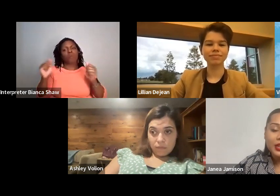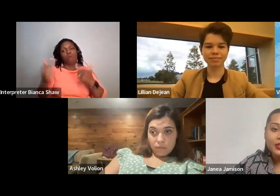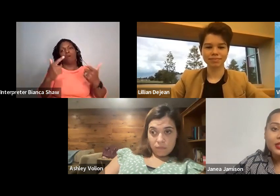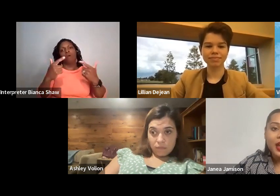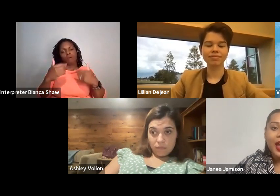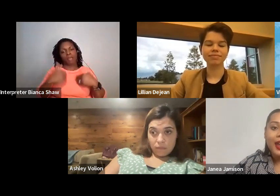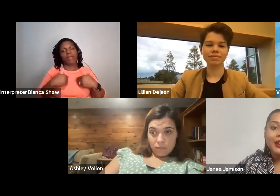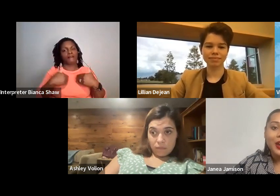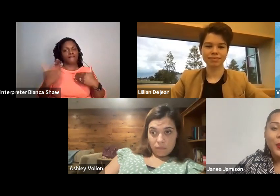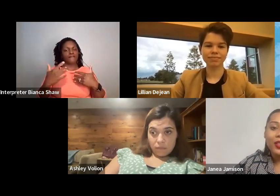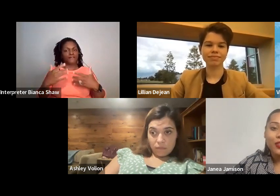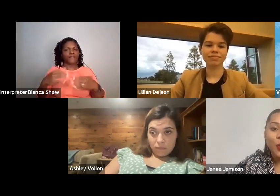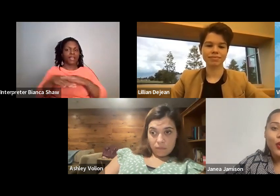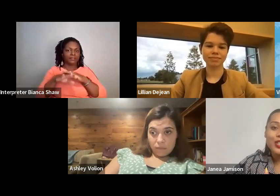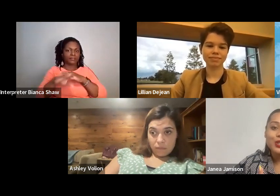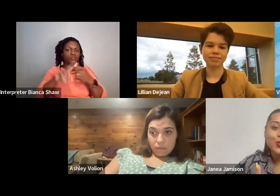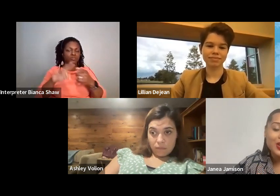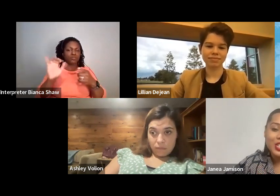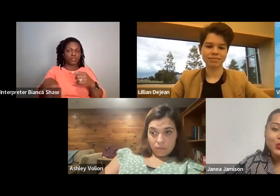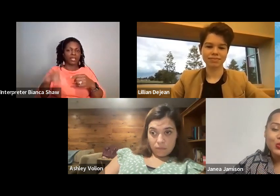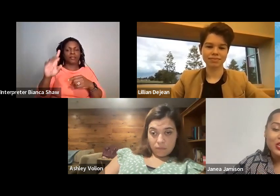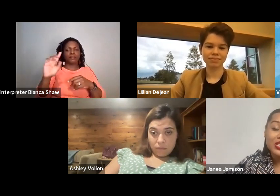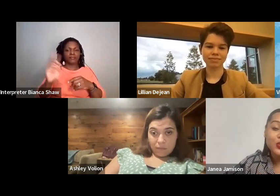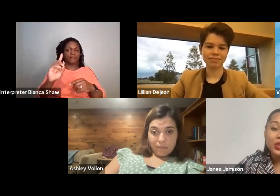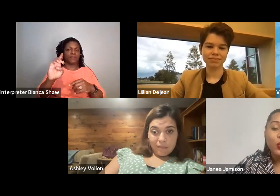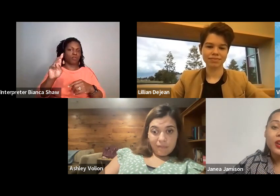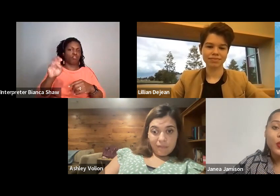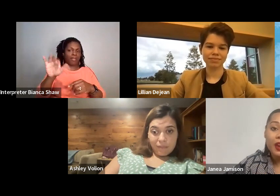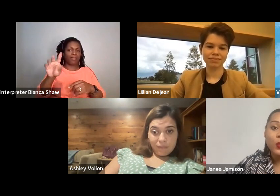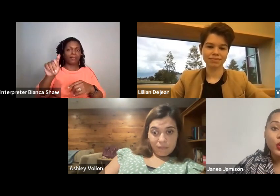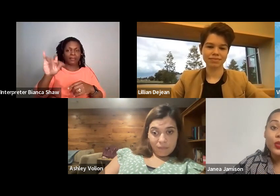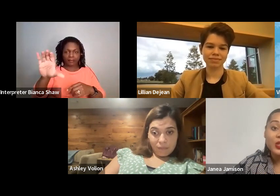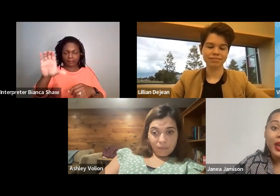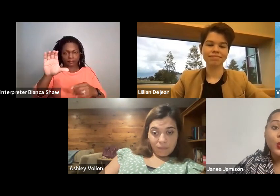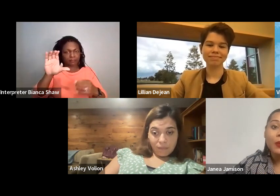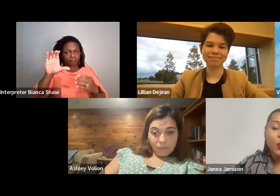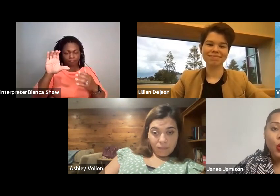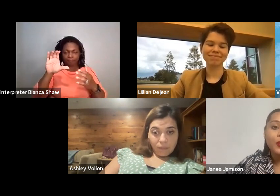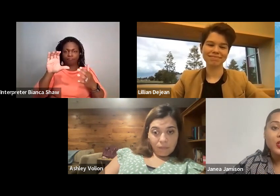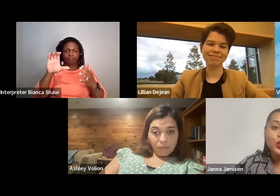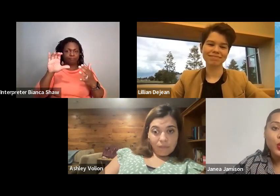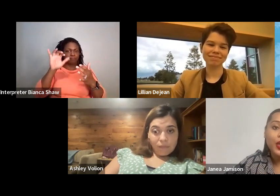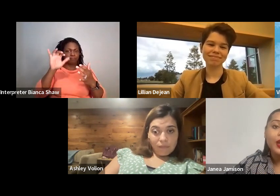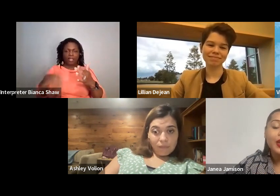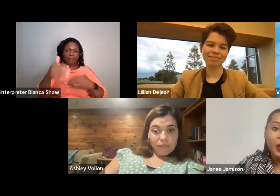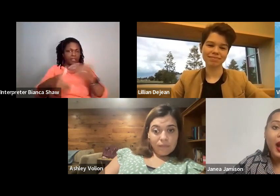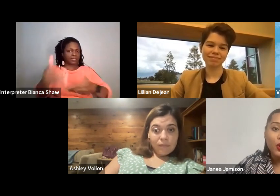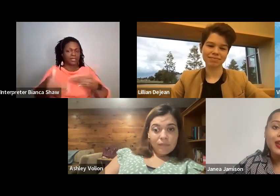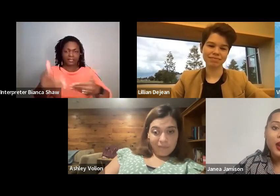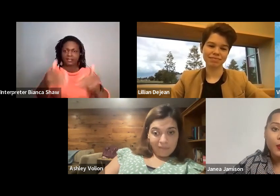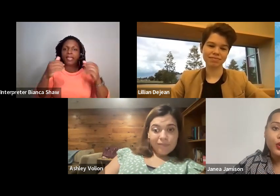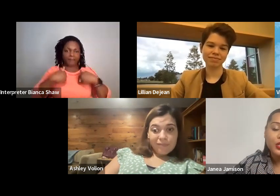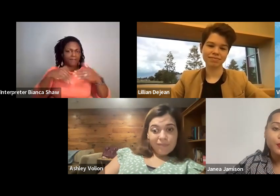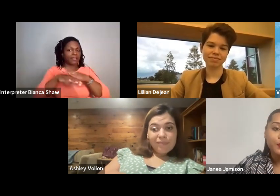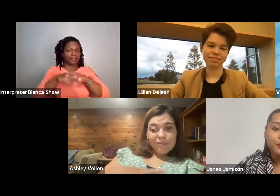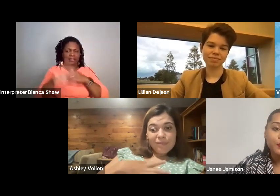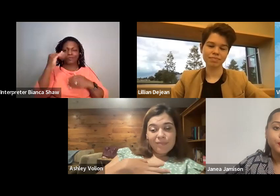And I look forward to continue continually working with everyone on this panel, and more because we know that it's power in numbers.